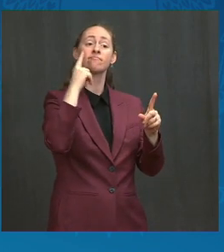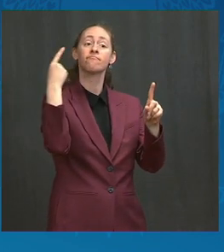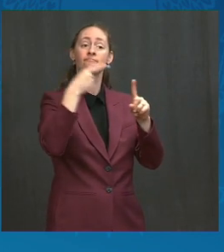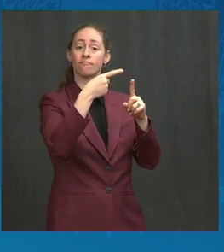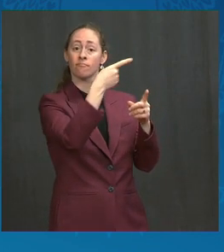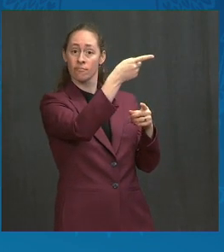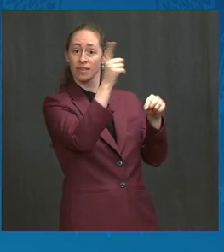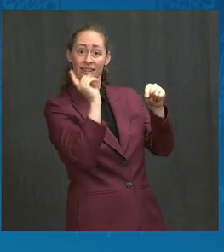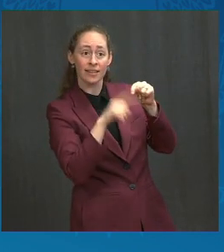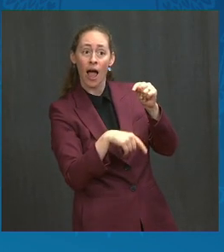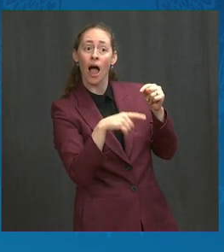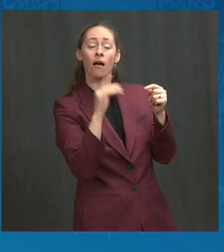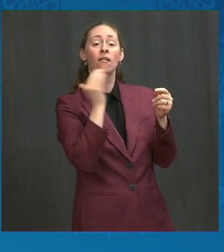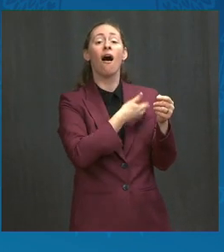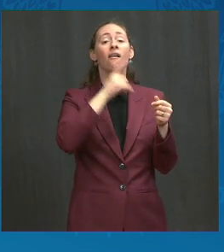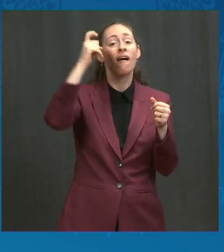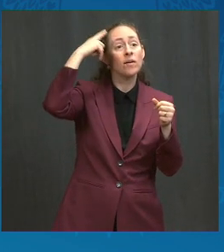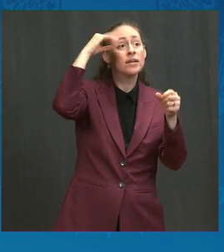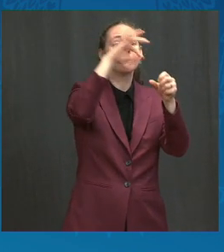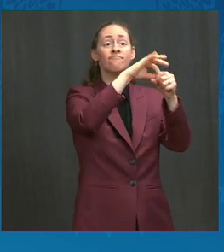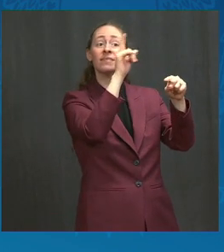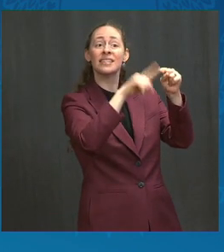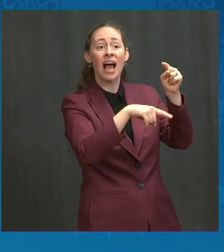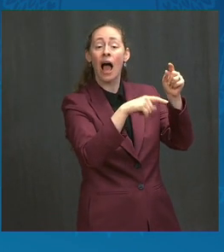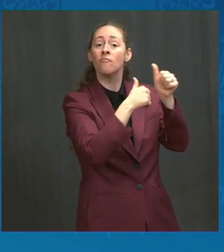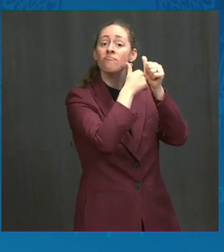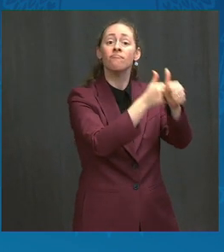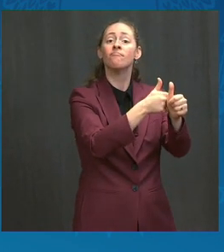Well, women and girls are among those who suffer.